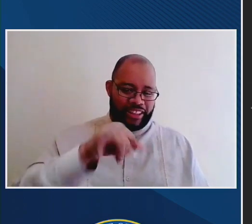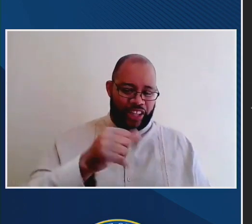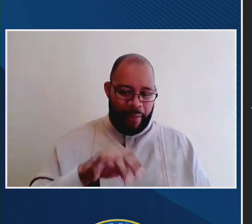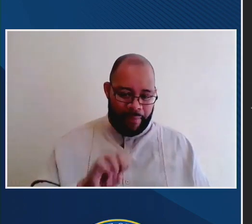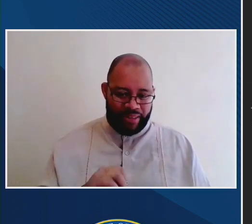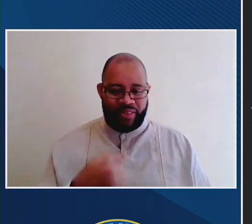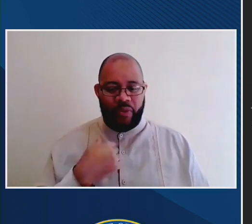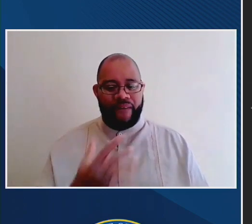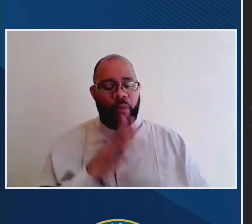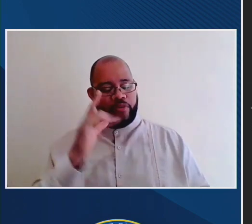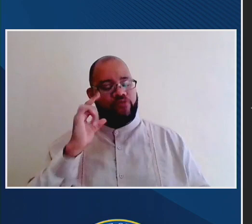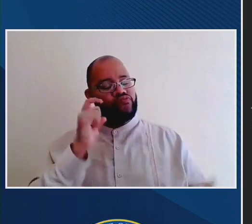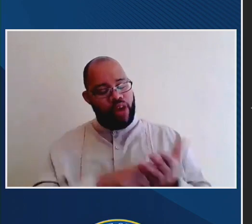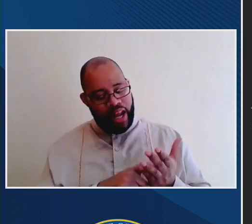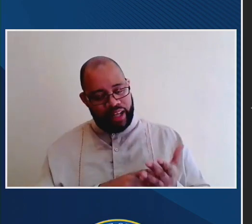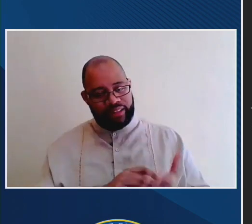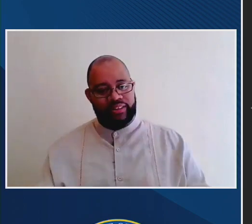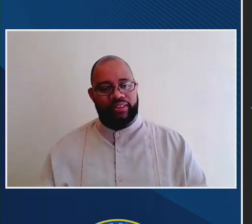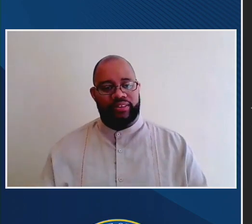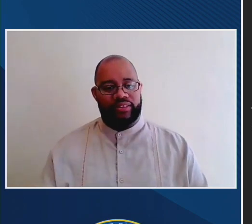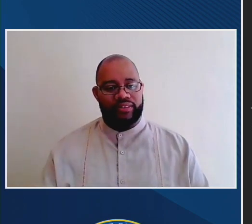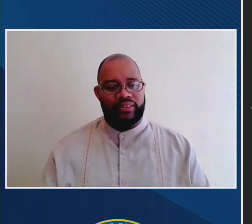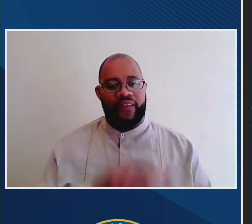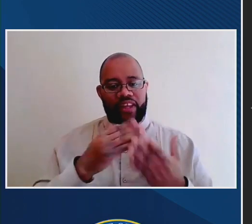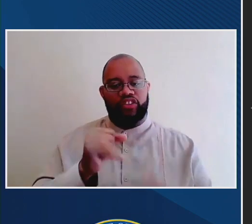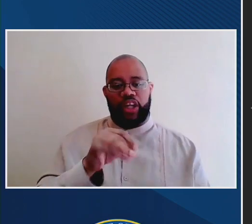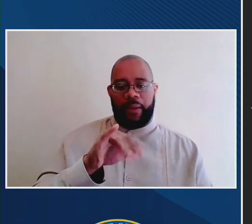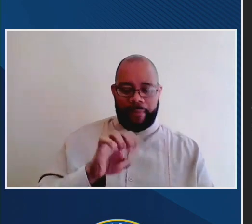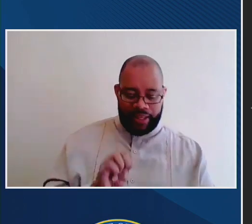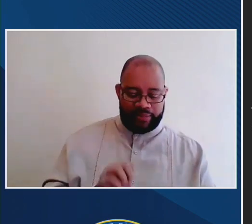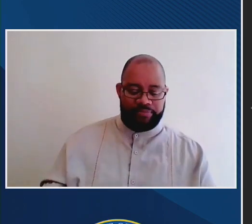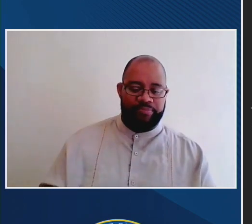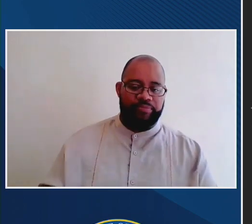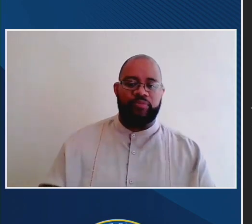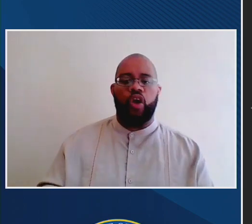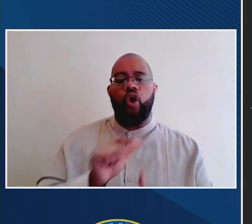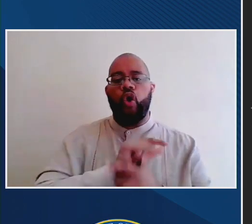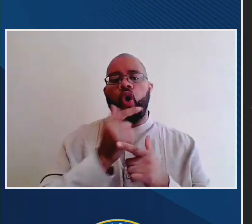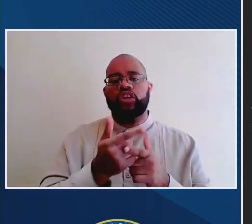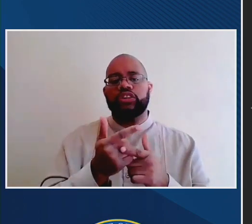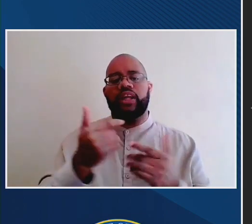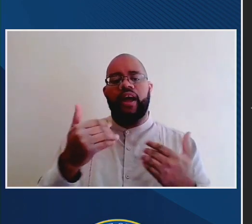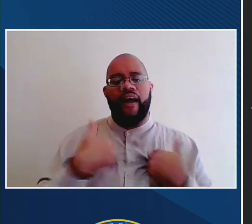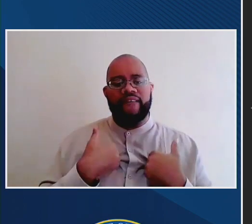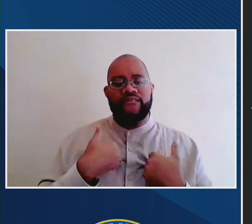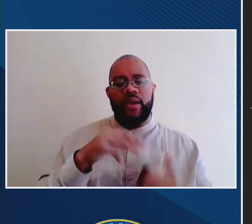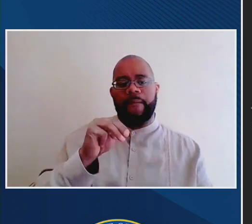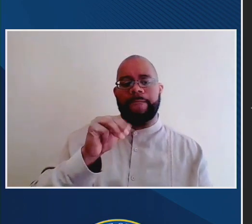recognize. So thank you, Jamie. Alternate, we have Michale McComis.